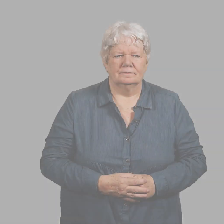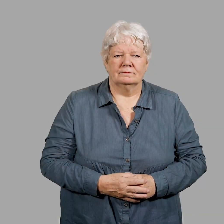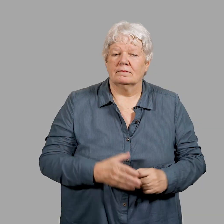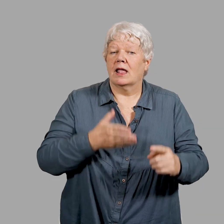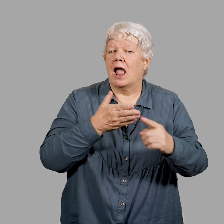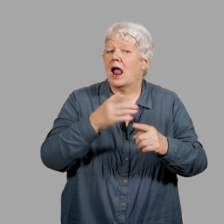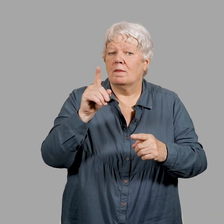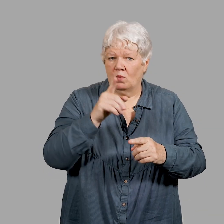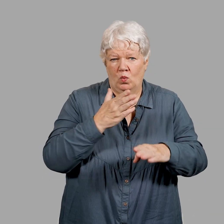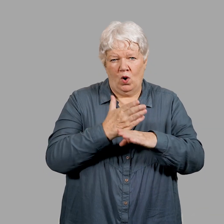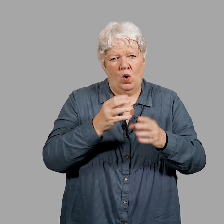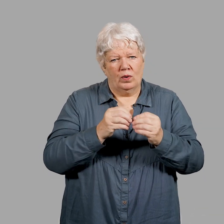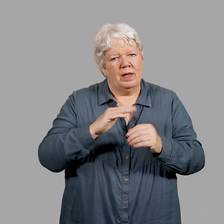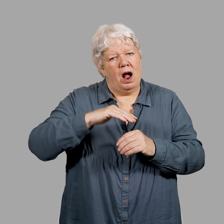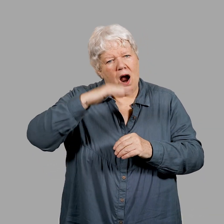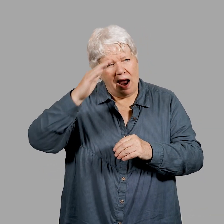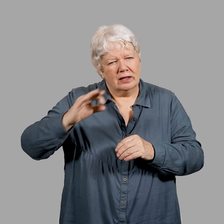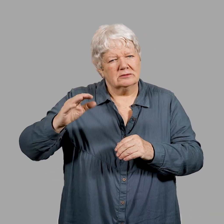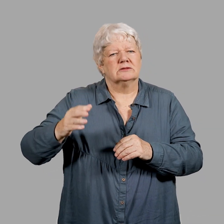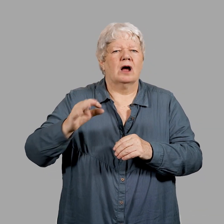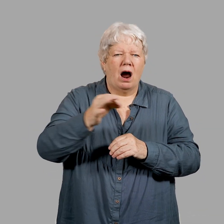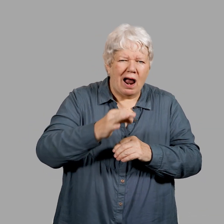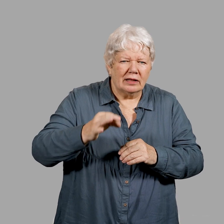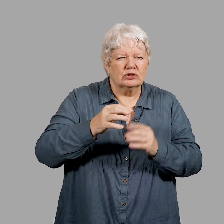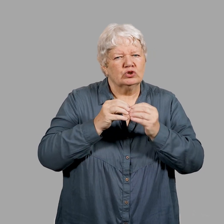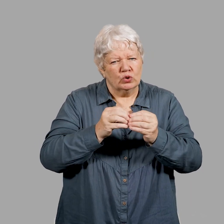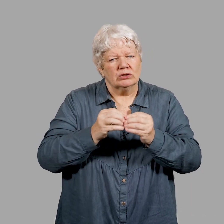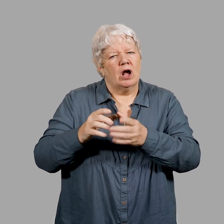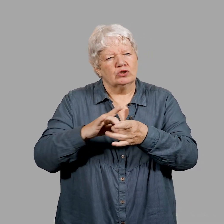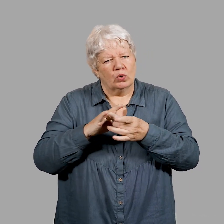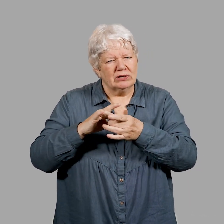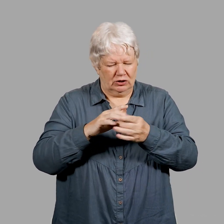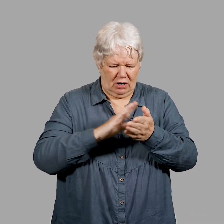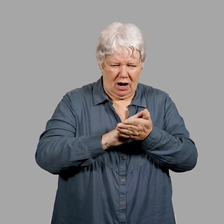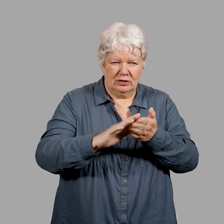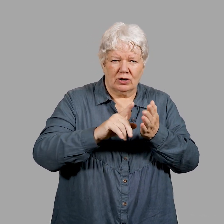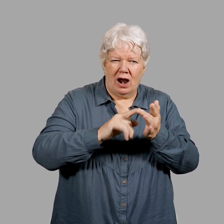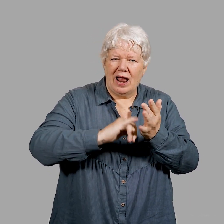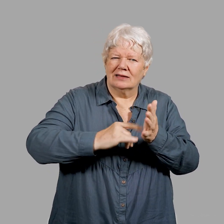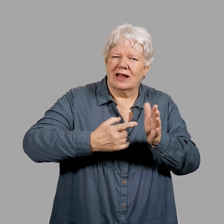Objective: Work with Highlands and Islands Students’ Association (HISA)